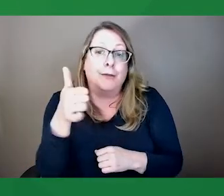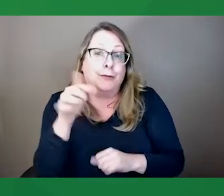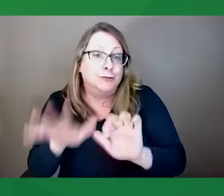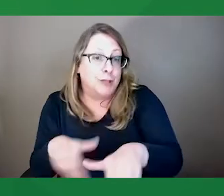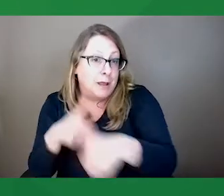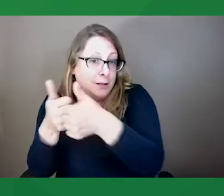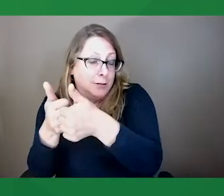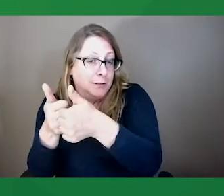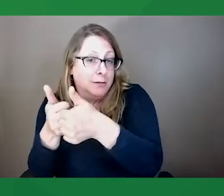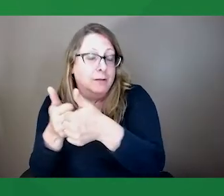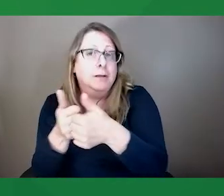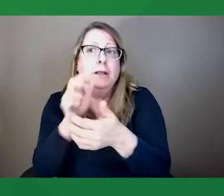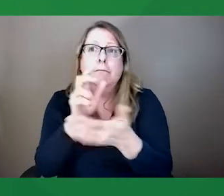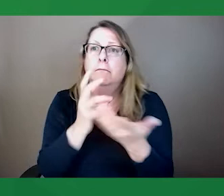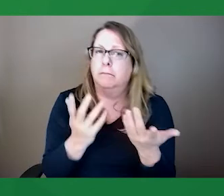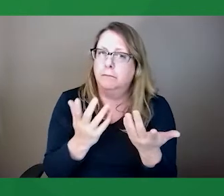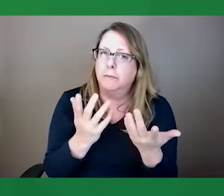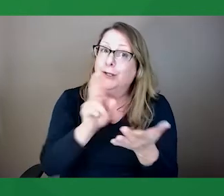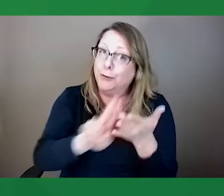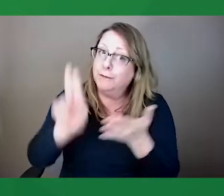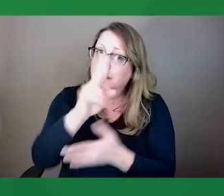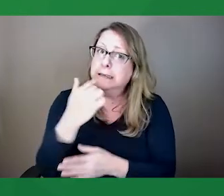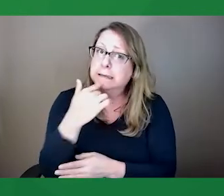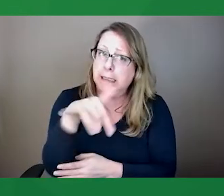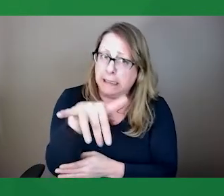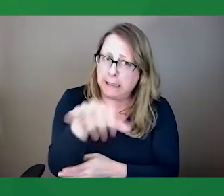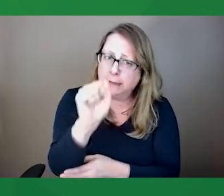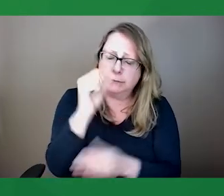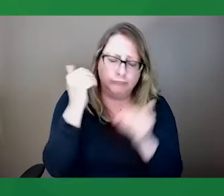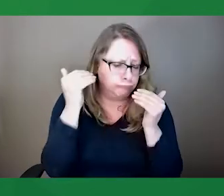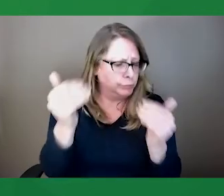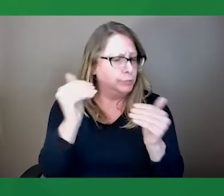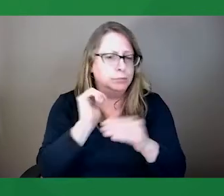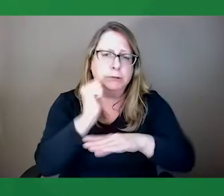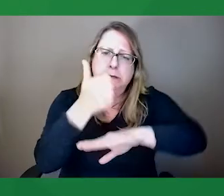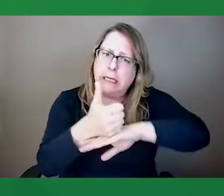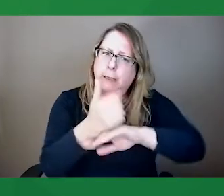although is telling him, yes, you can start your accessibility team, we don't have much money to do it.